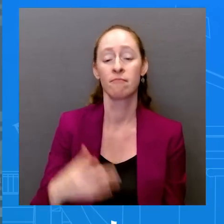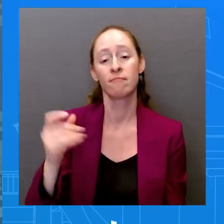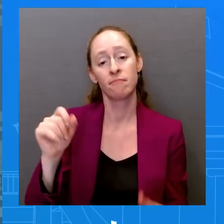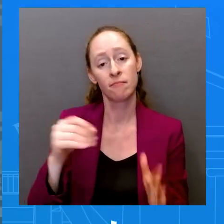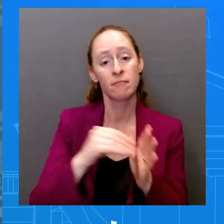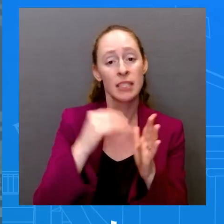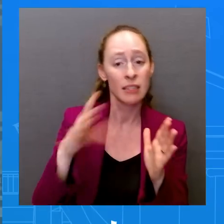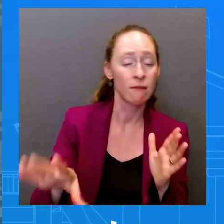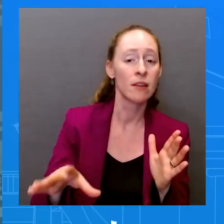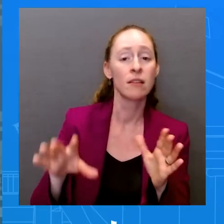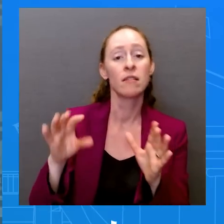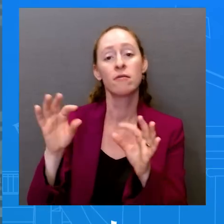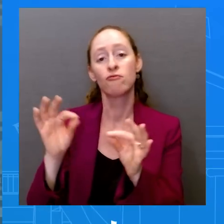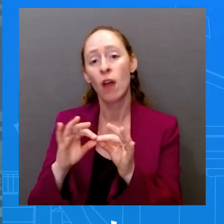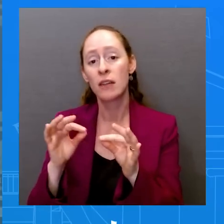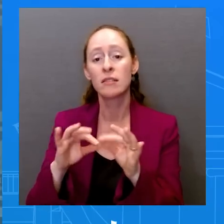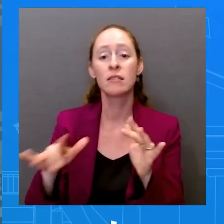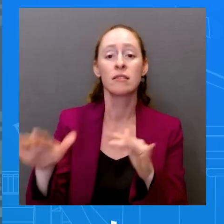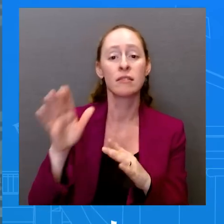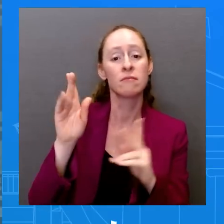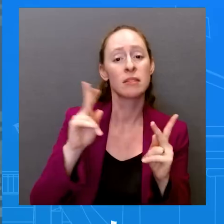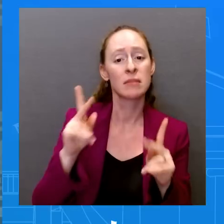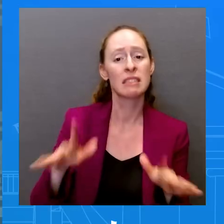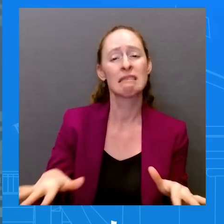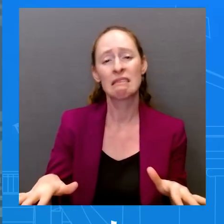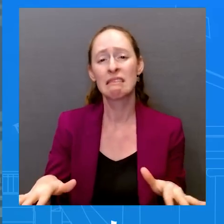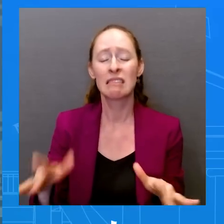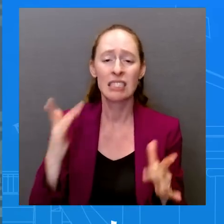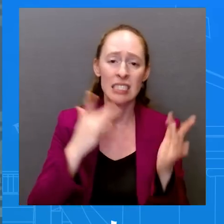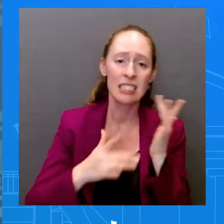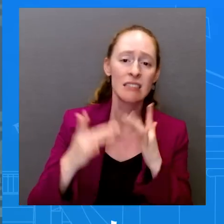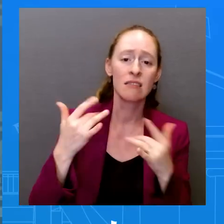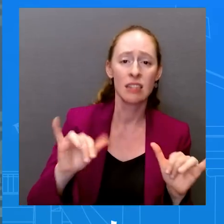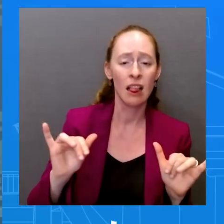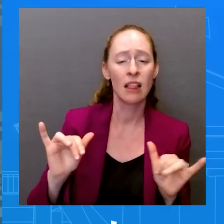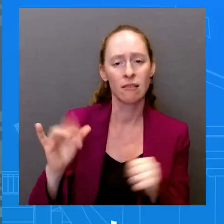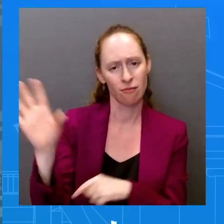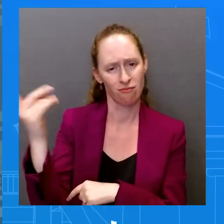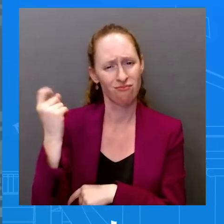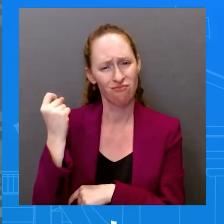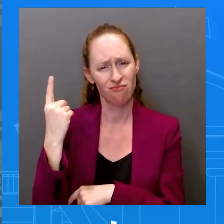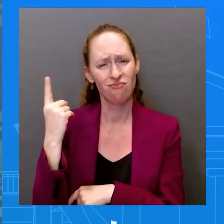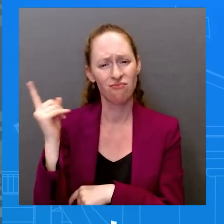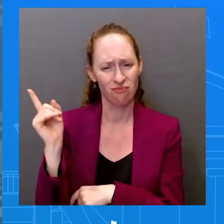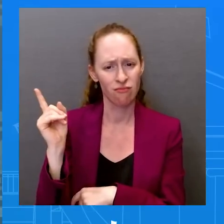he gets that and he's going to continue to do the work that we have been doing to bring costs down. The Press: Can I ask you a quick question